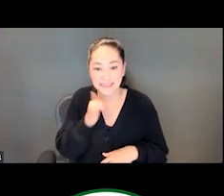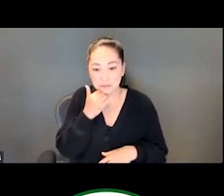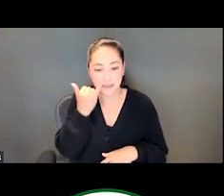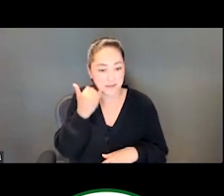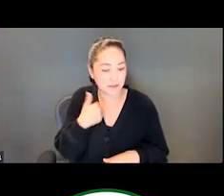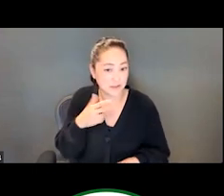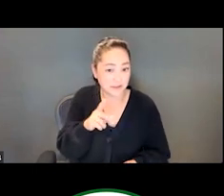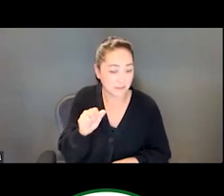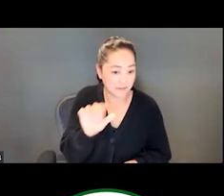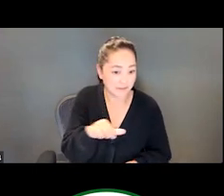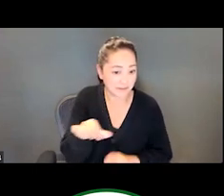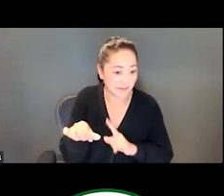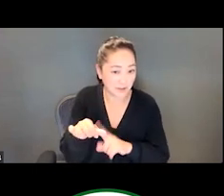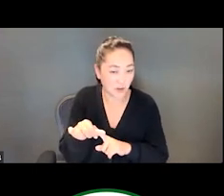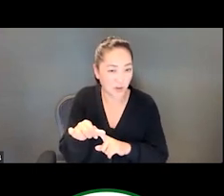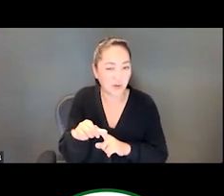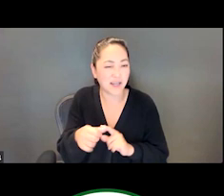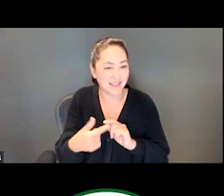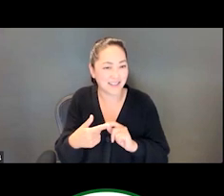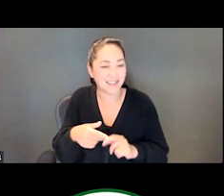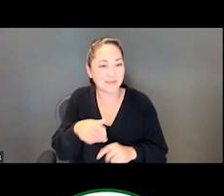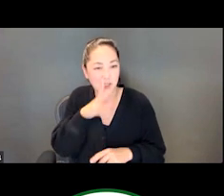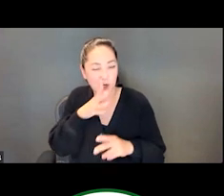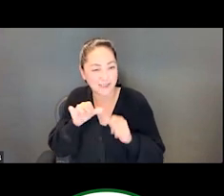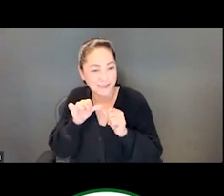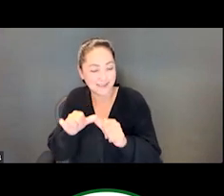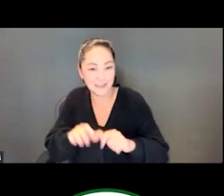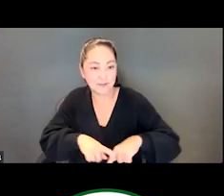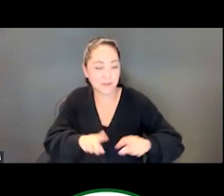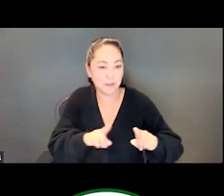same activity, have access to the same information